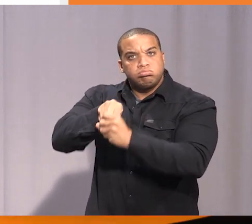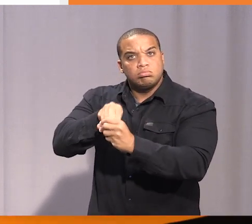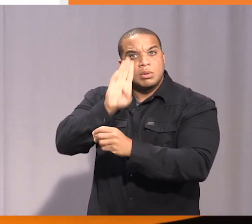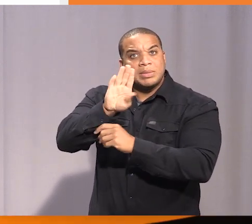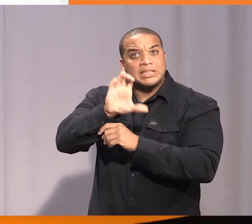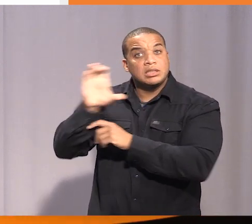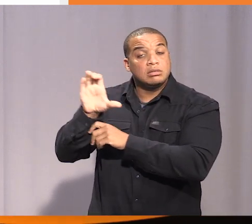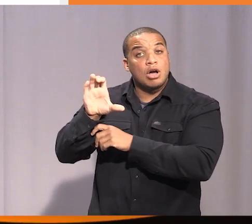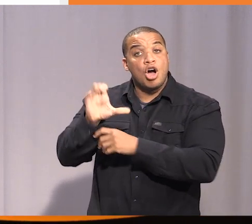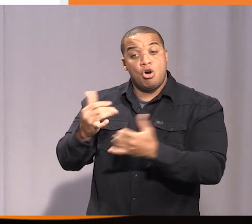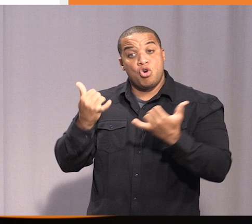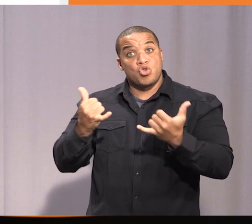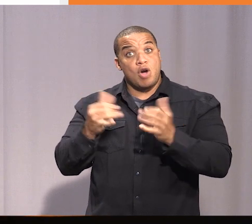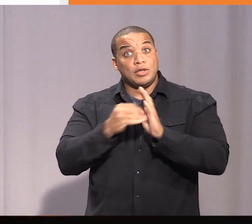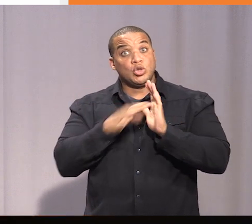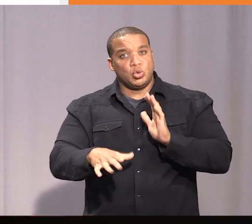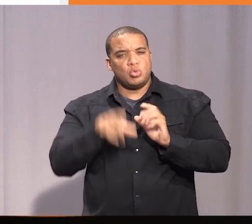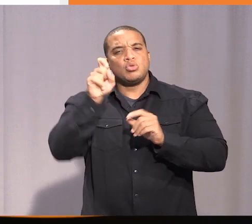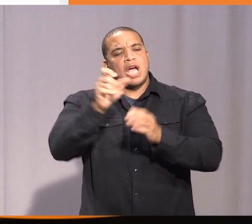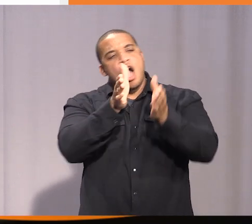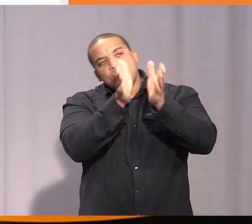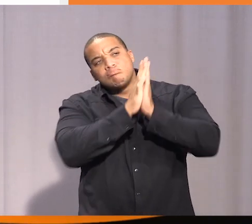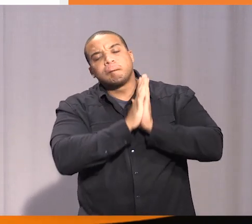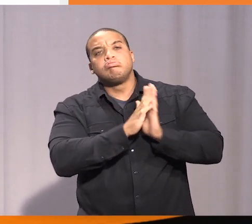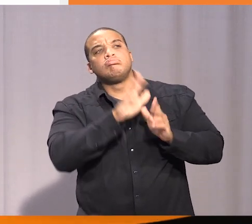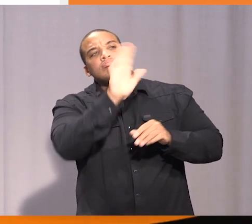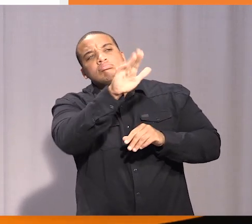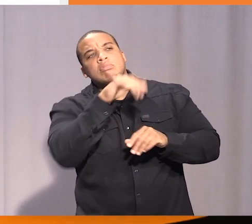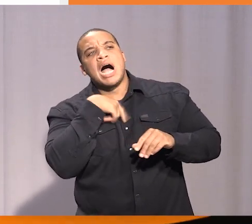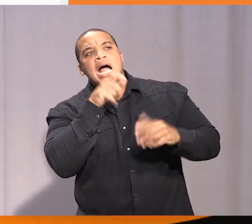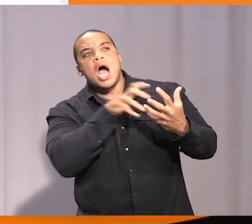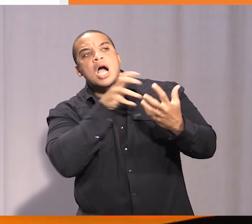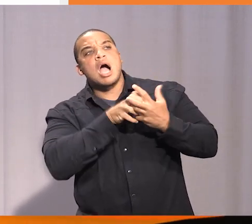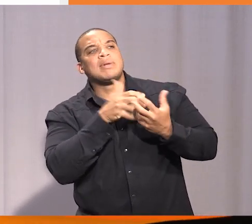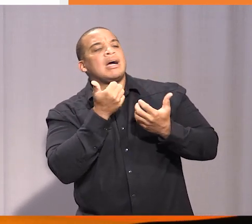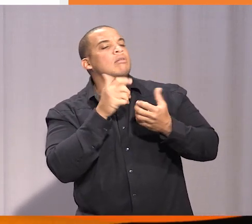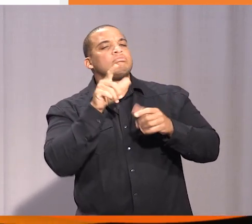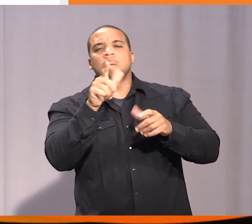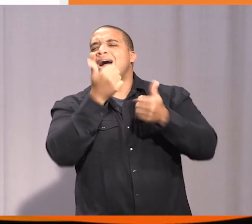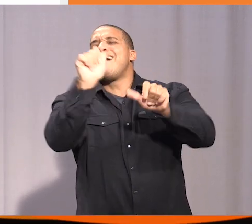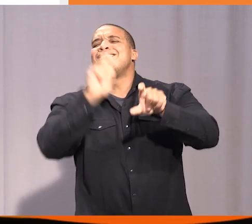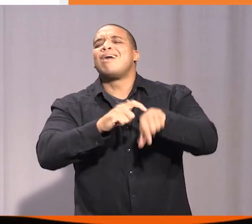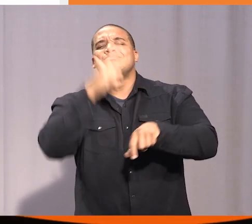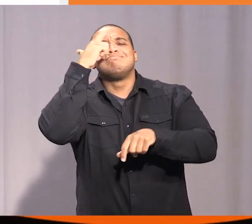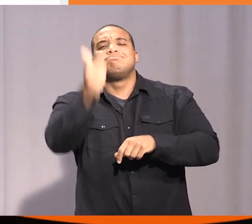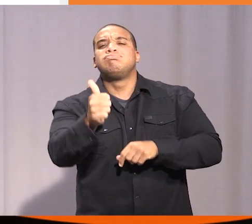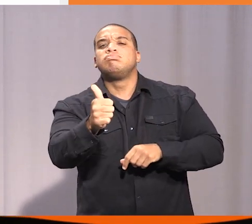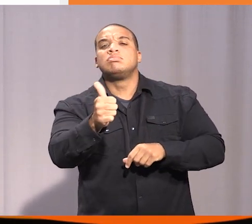Current students may request accommodations at any time, but are encouraged to make the request for accommodations